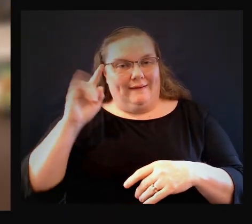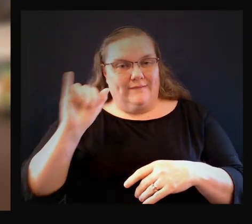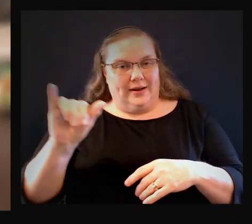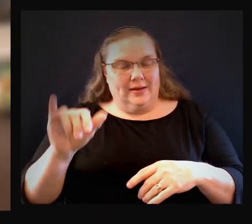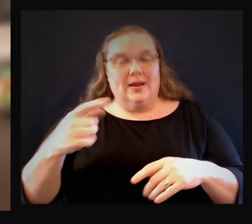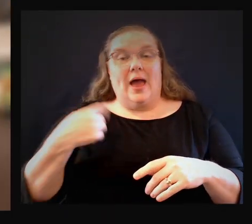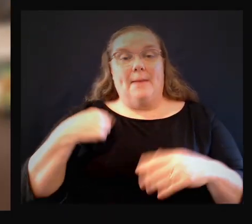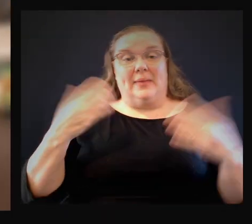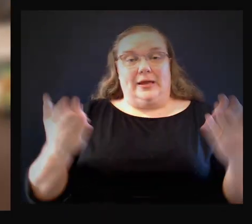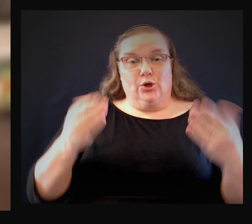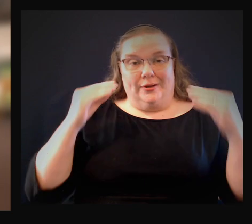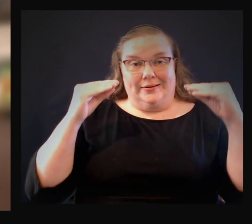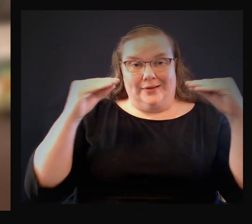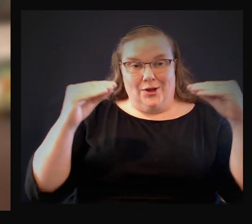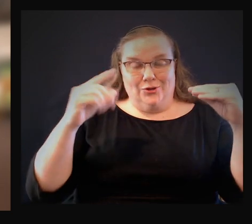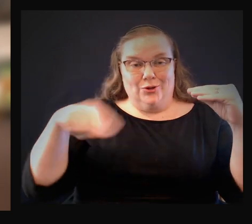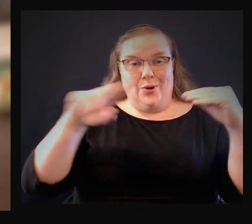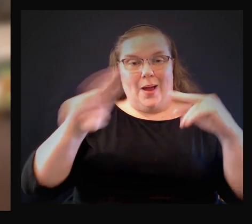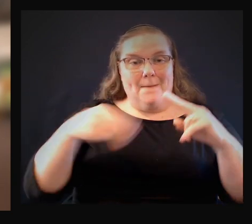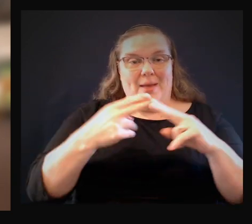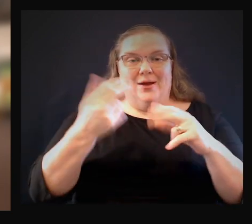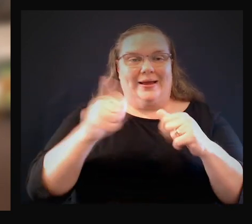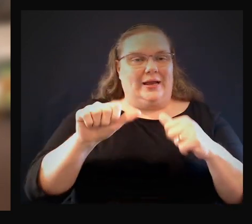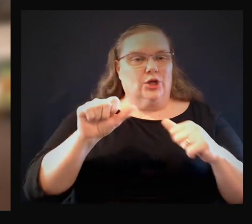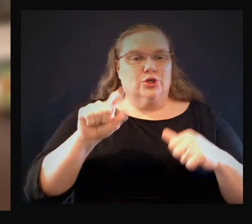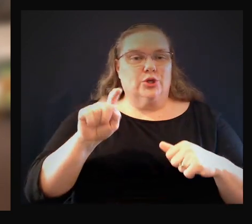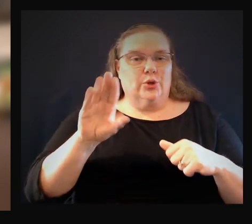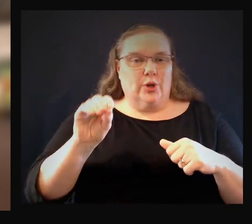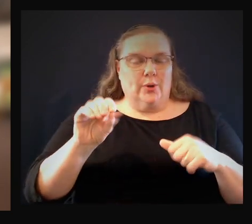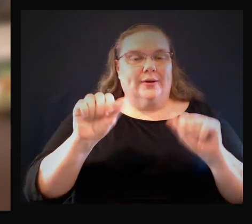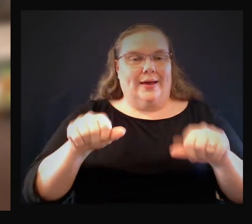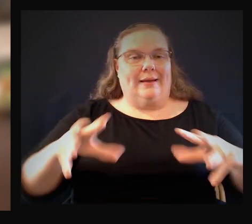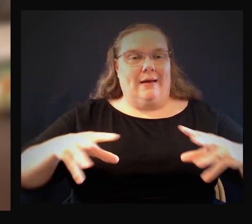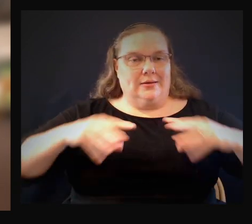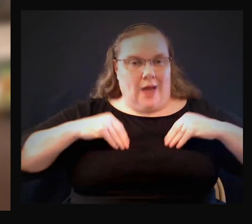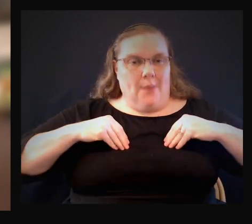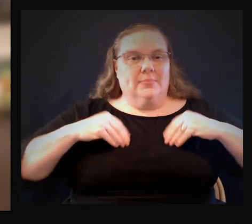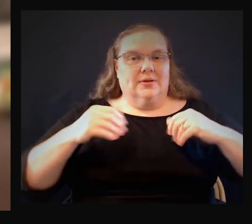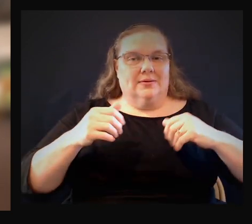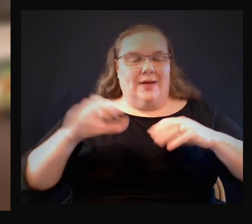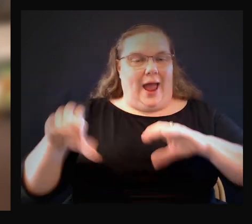about how any studio can adopt actionable and impactful sustainability initiatives in your games.